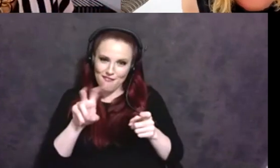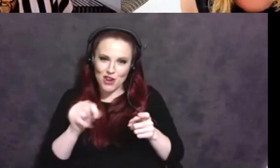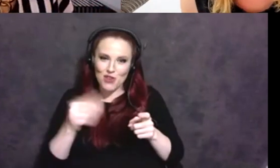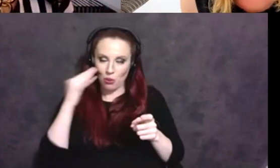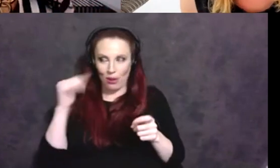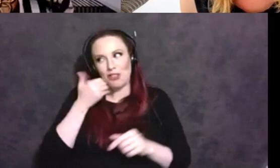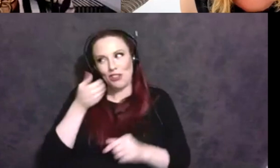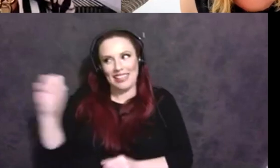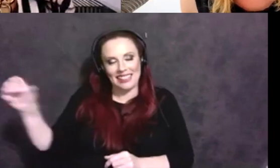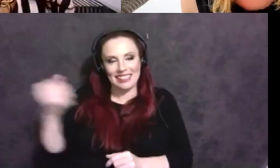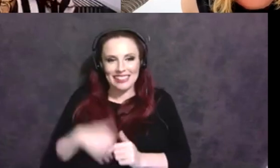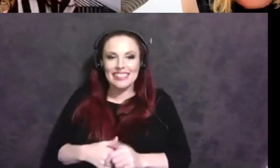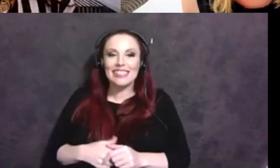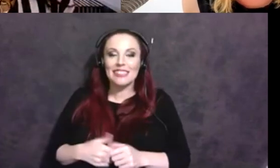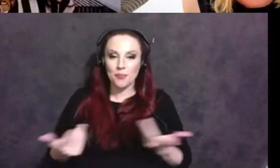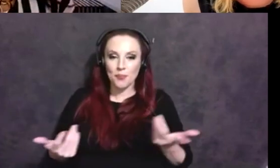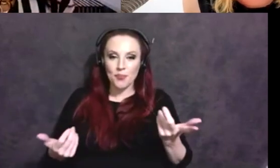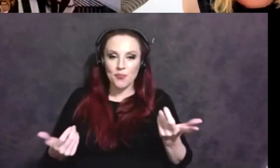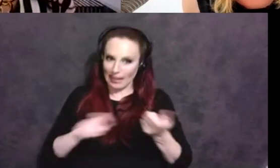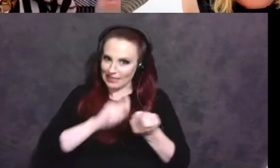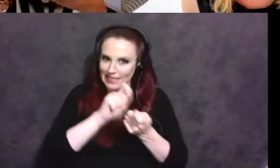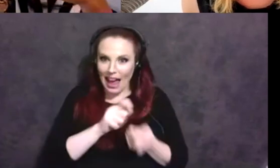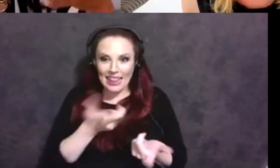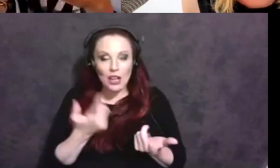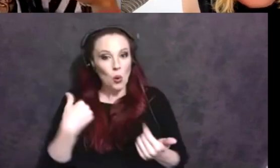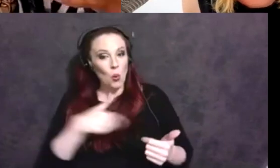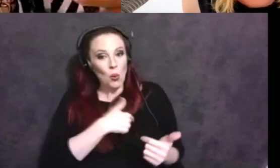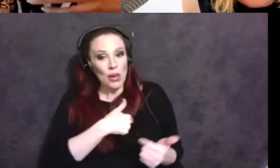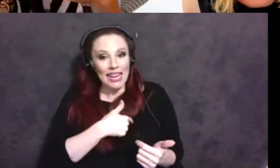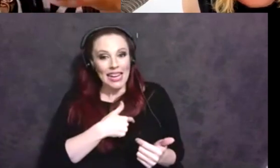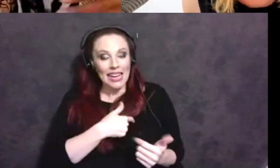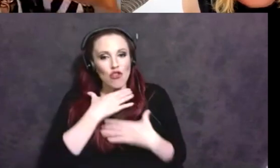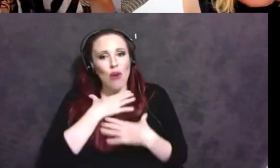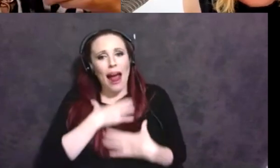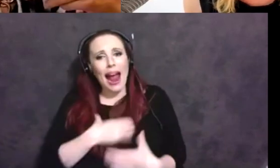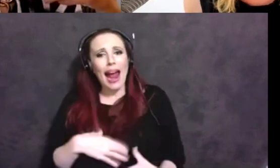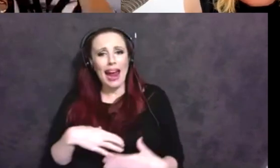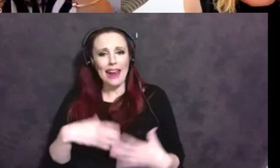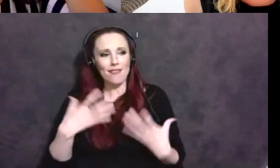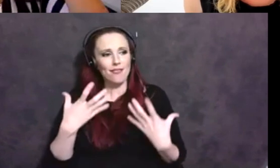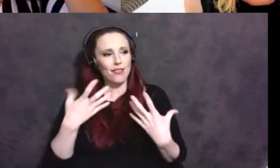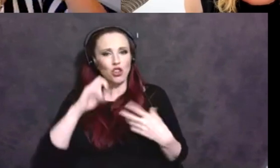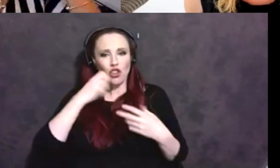that introverts are having a great time. I am sure this resonates with you.